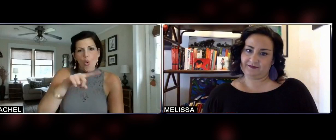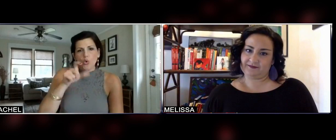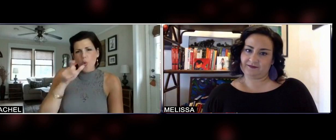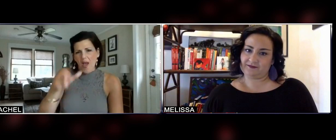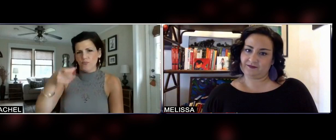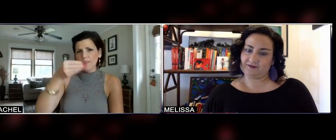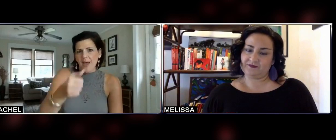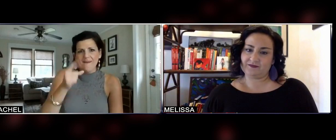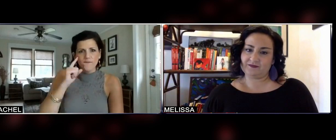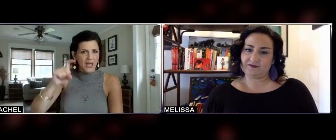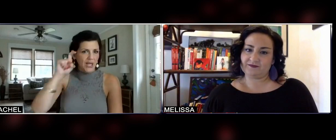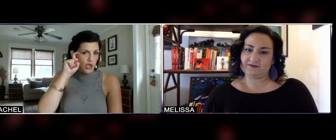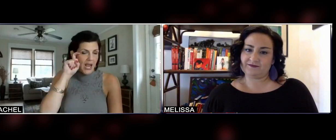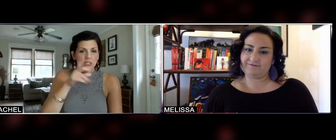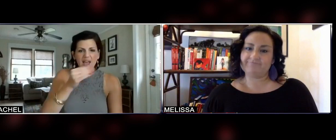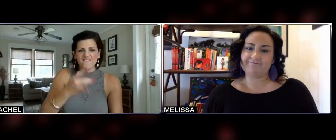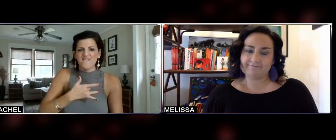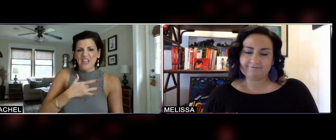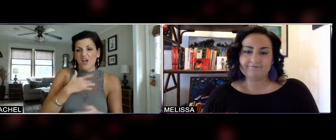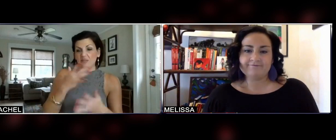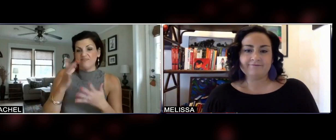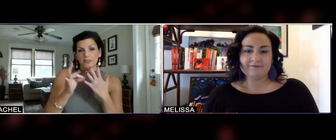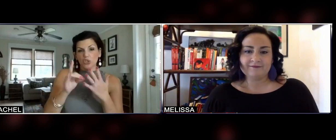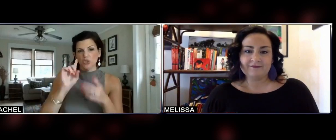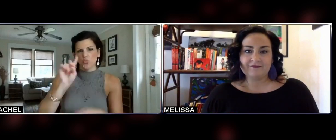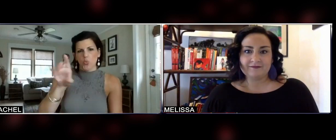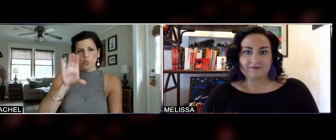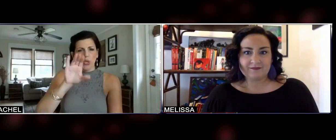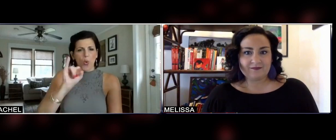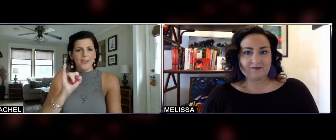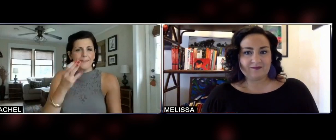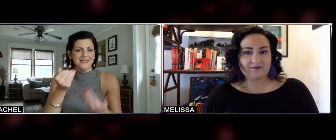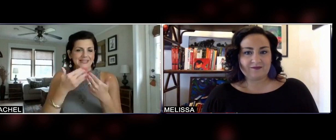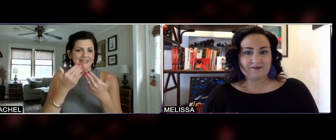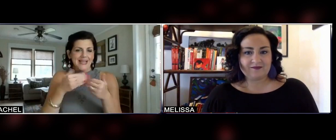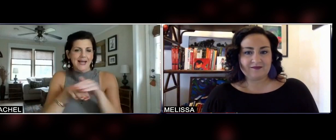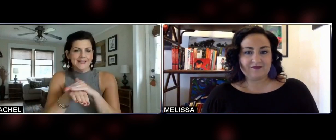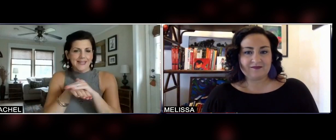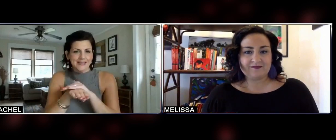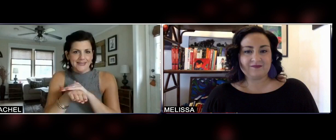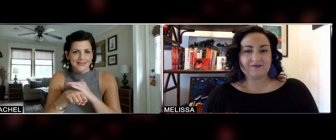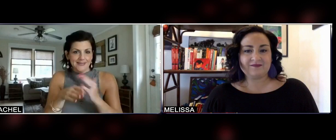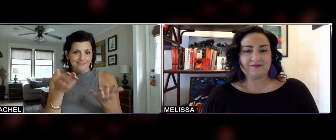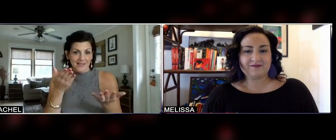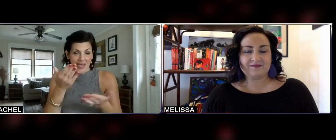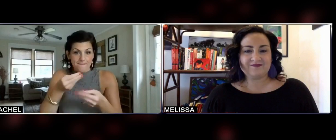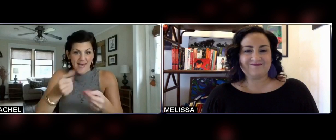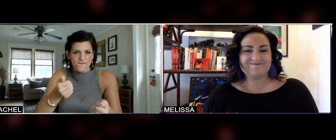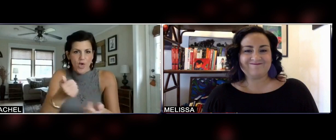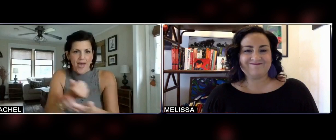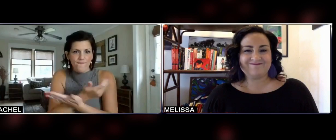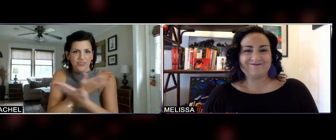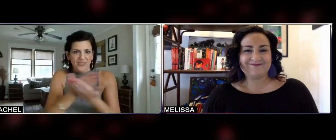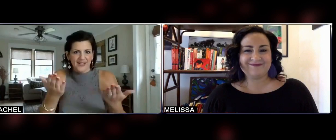who have to pay that much for hearing aids. They should be able to request for cochlear implants in order to get easier access.